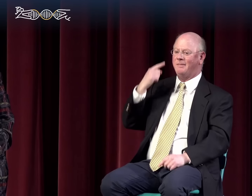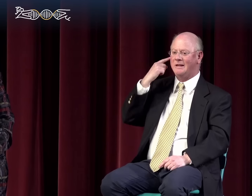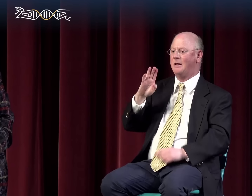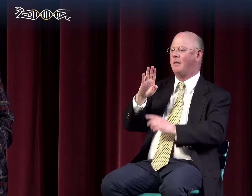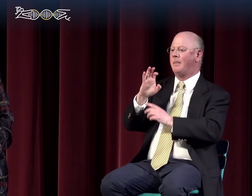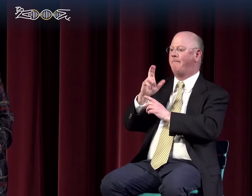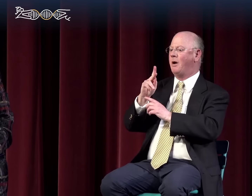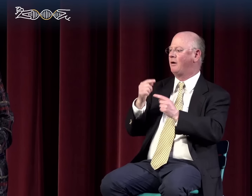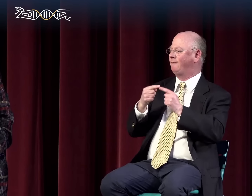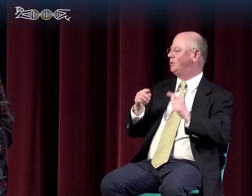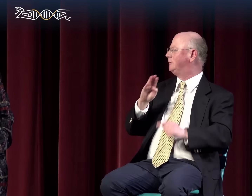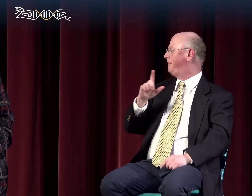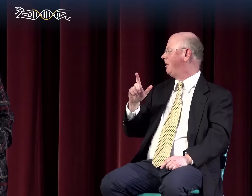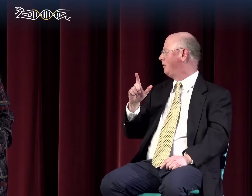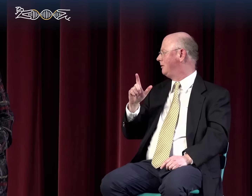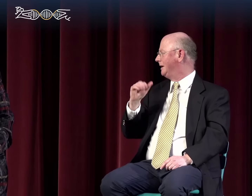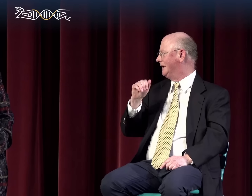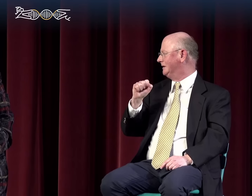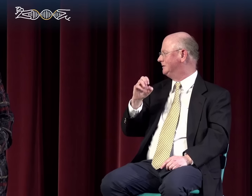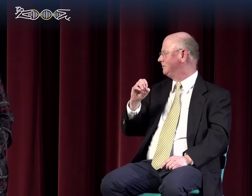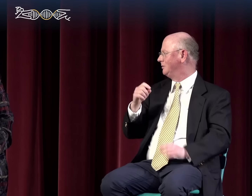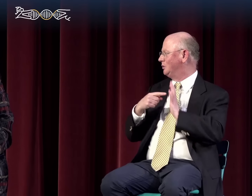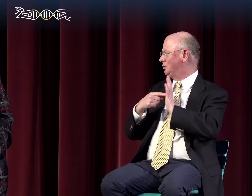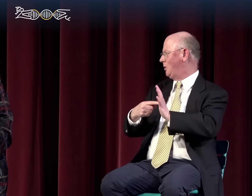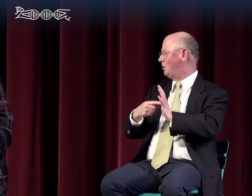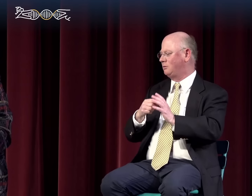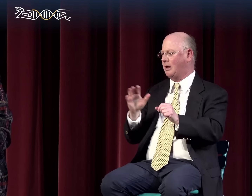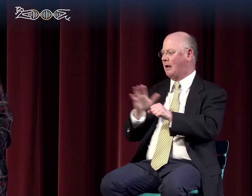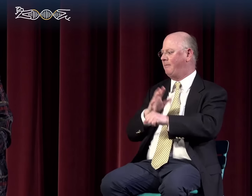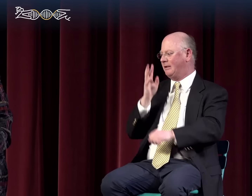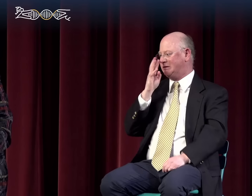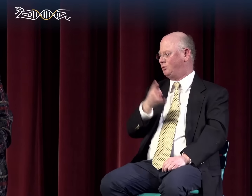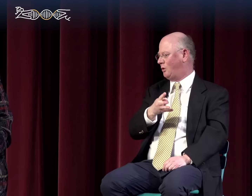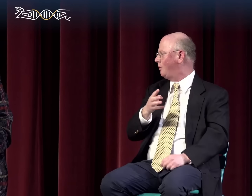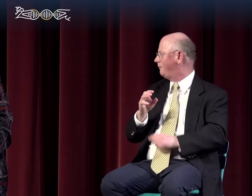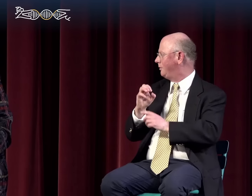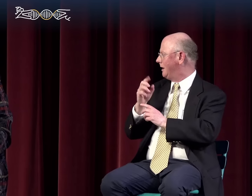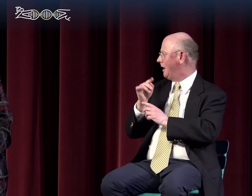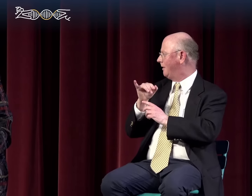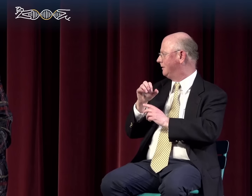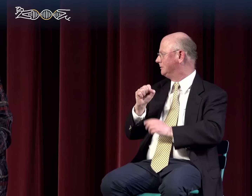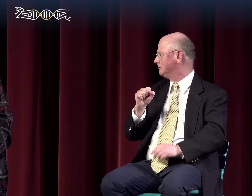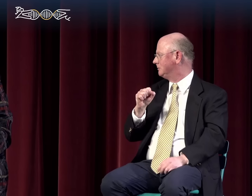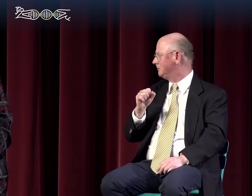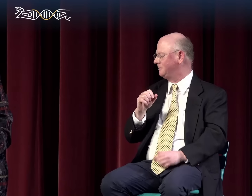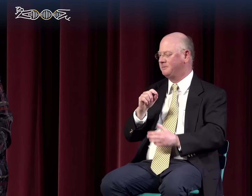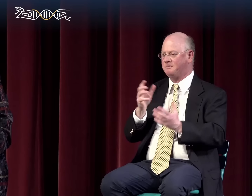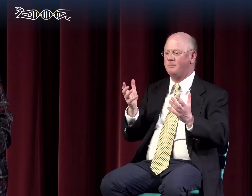I would say so this model I think shows that some ignorance of those